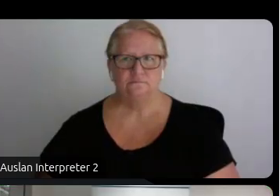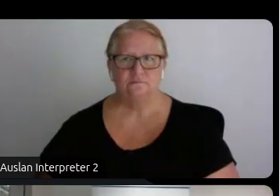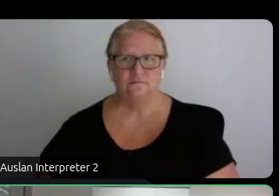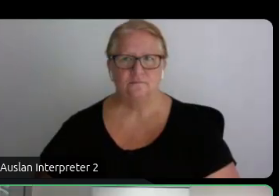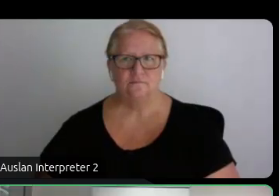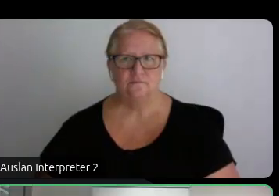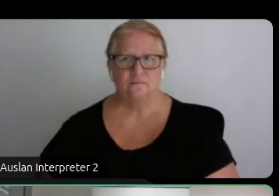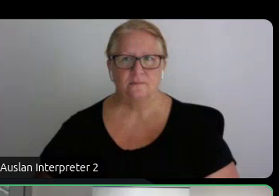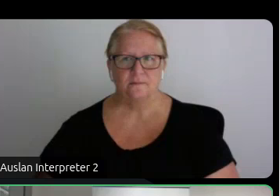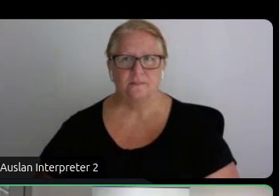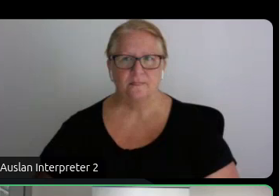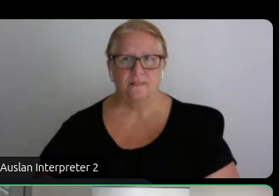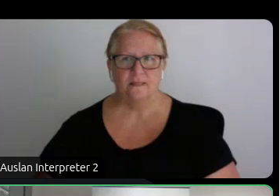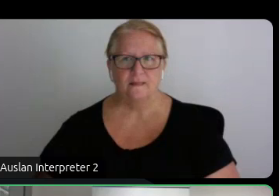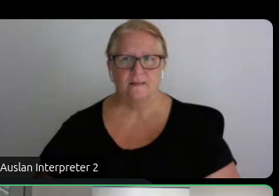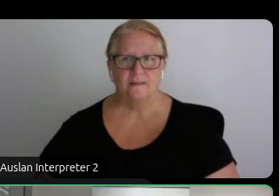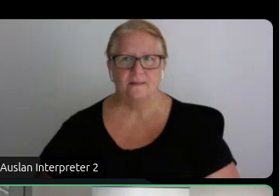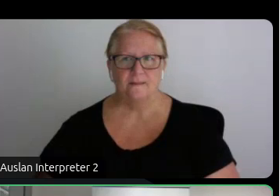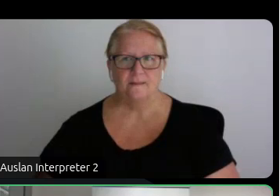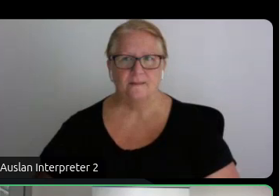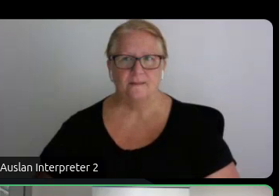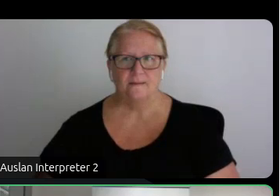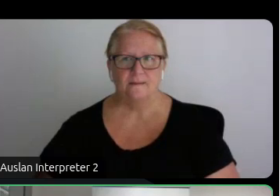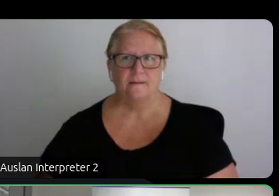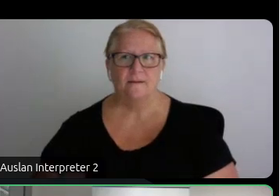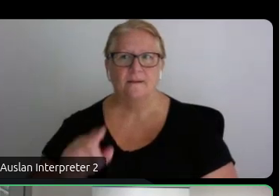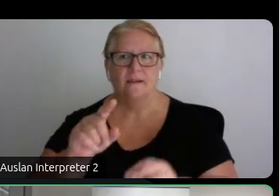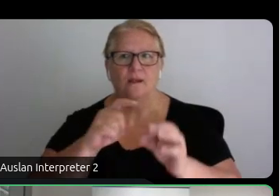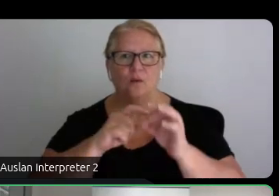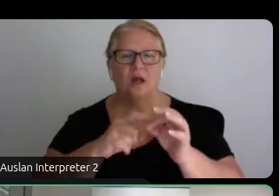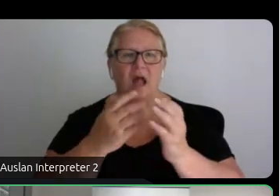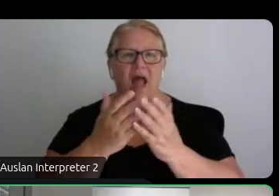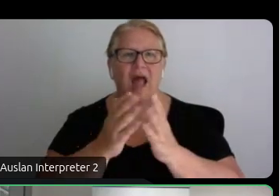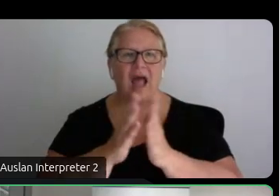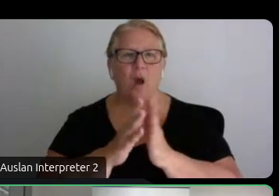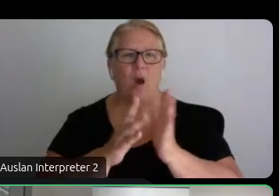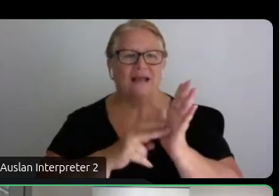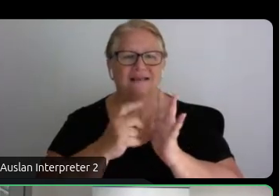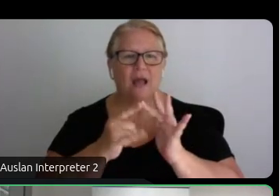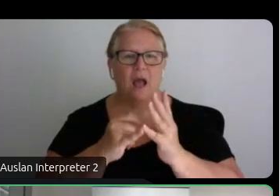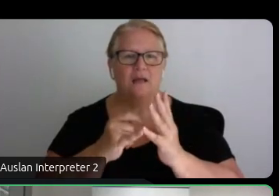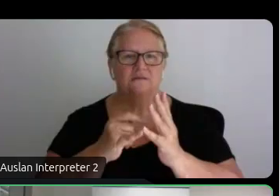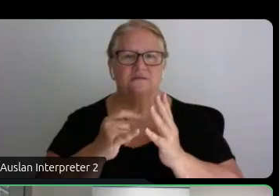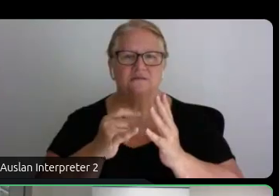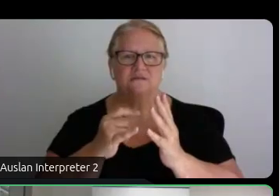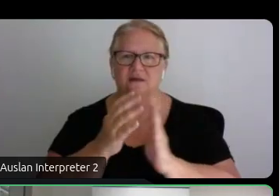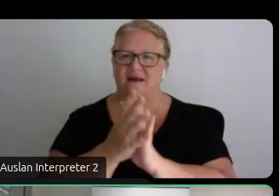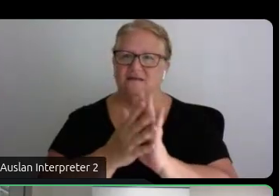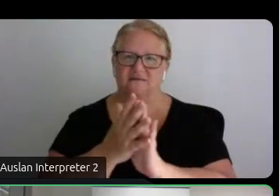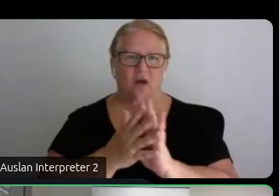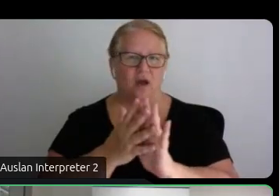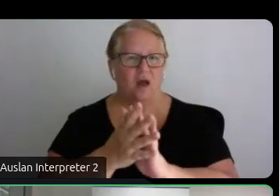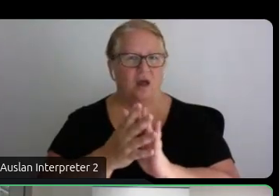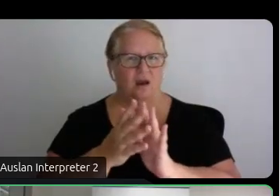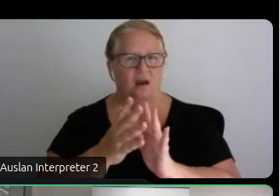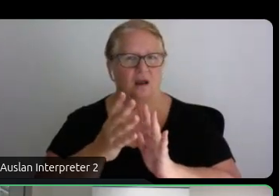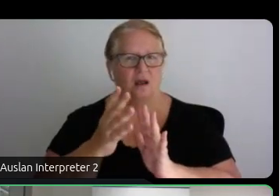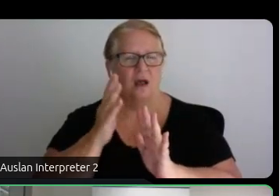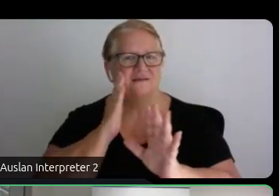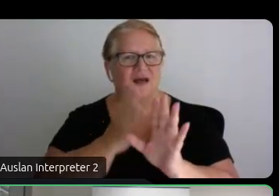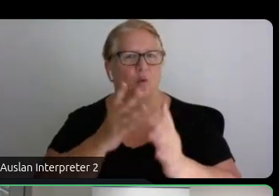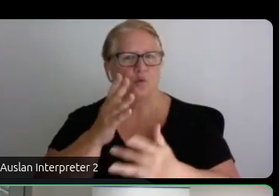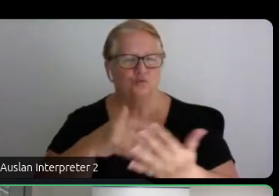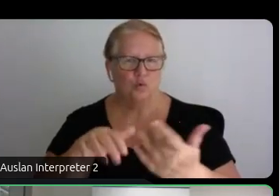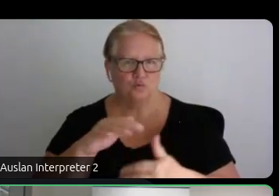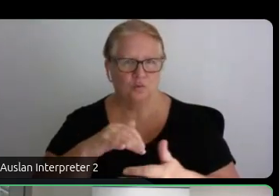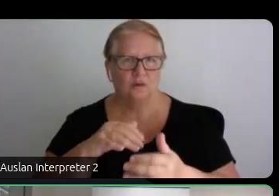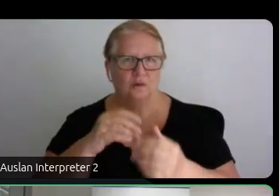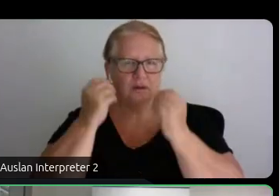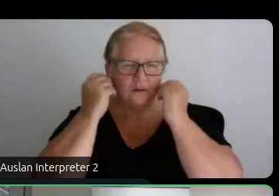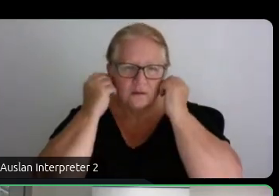first question is how does the NDIS define psychosocial? So psychosocial is is very